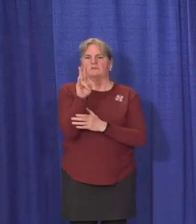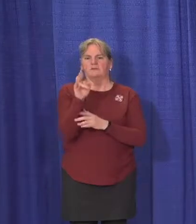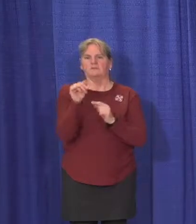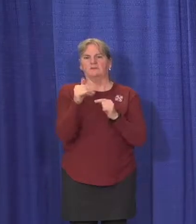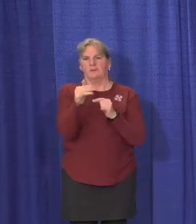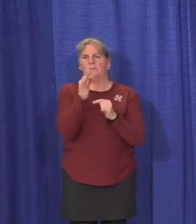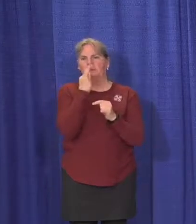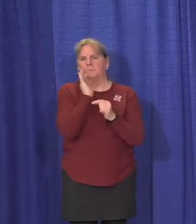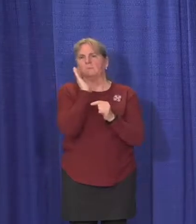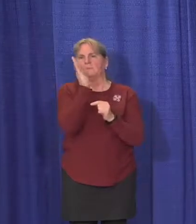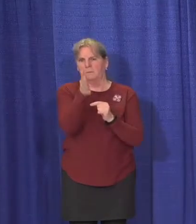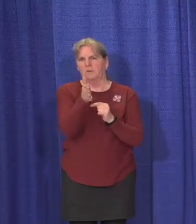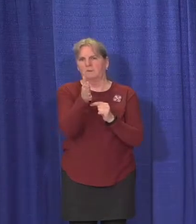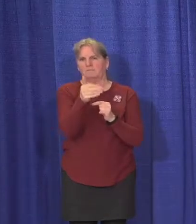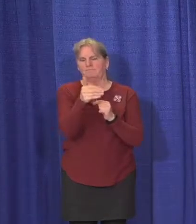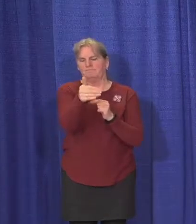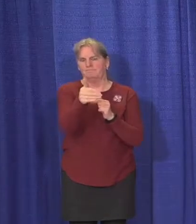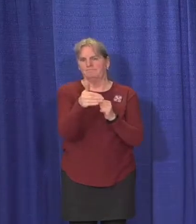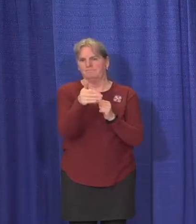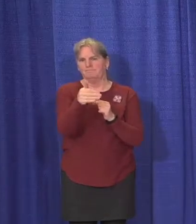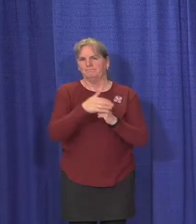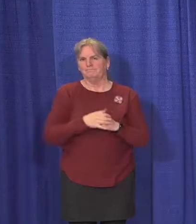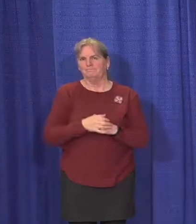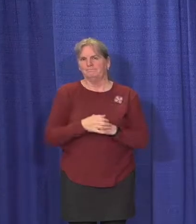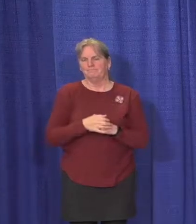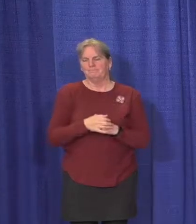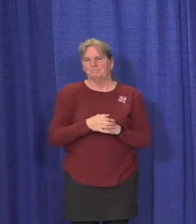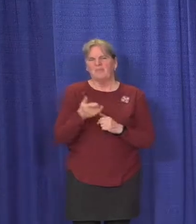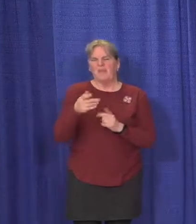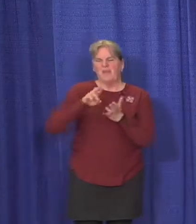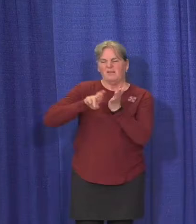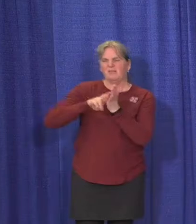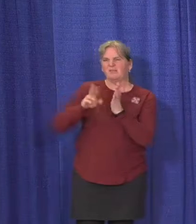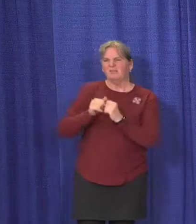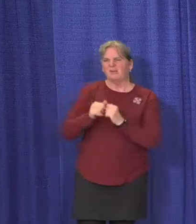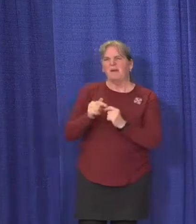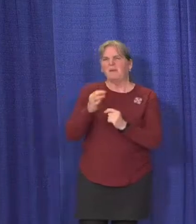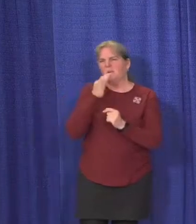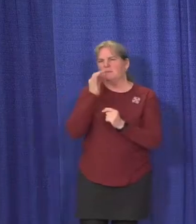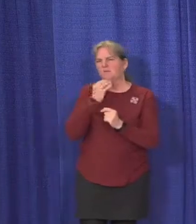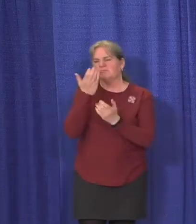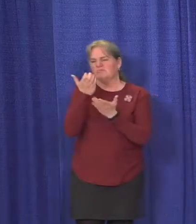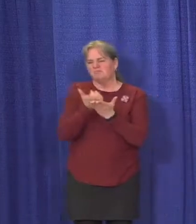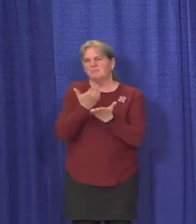We will be watching with interest for the applications and approvals based on their